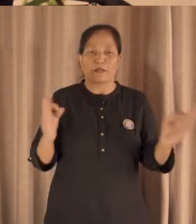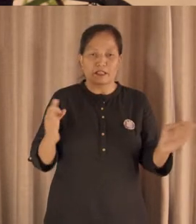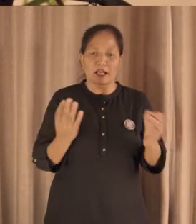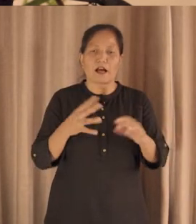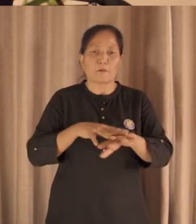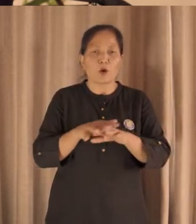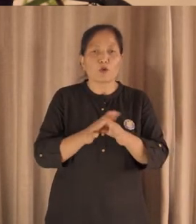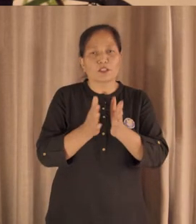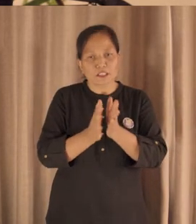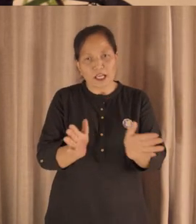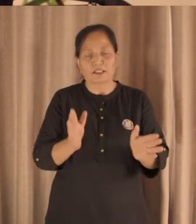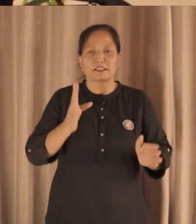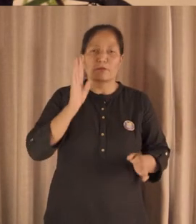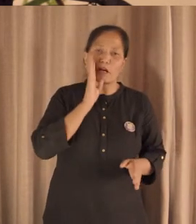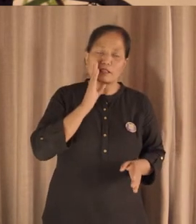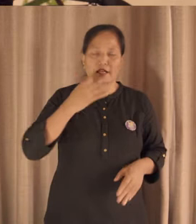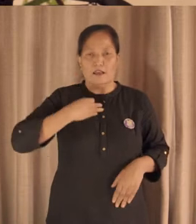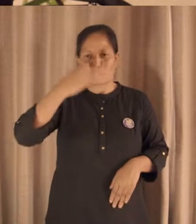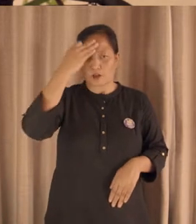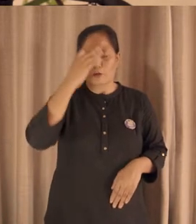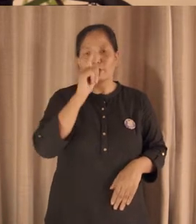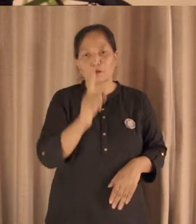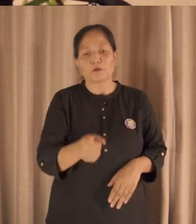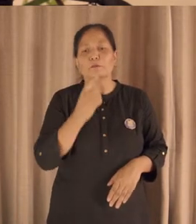just dissatisfaction but certain things like republic, federalism, religious secularism,